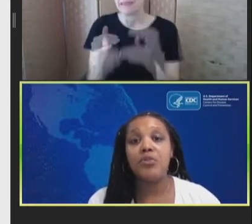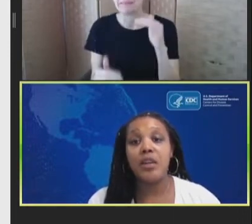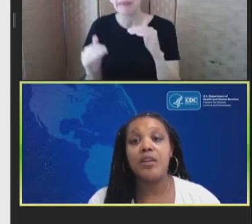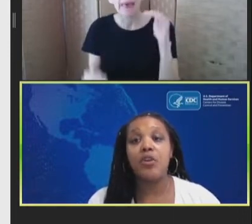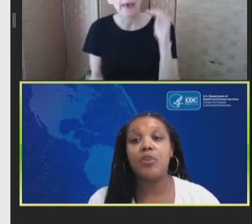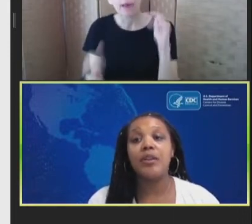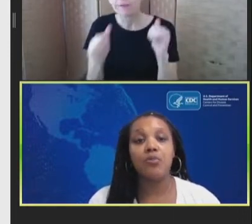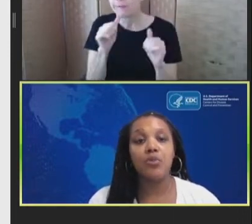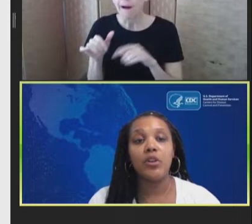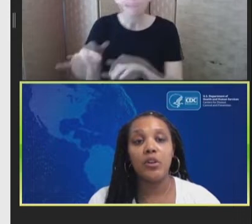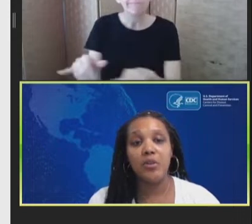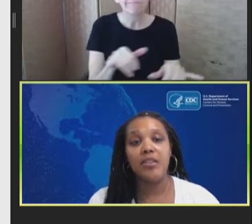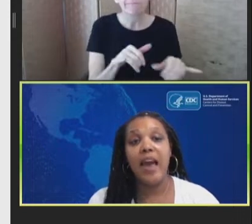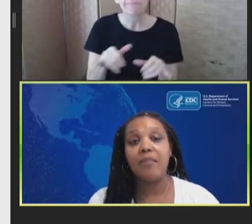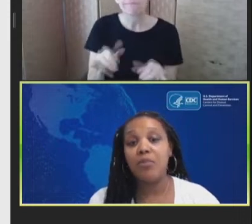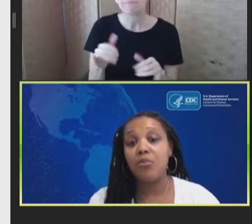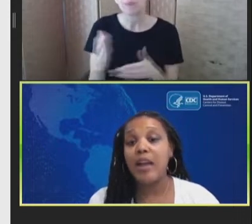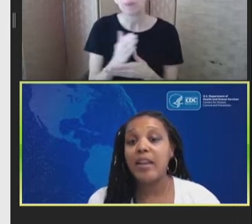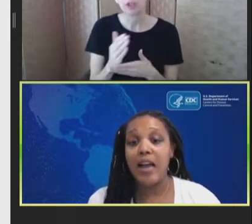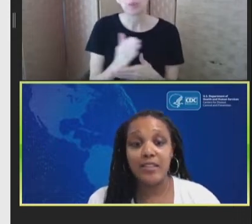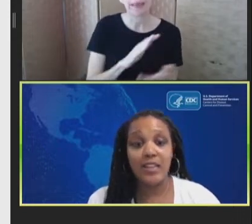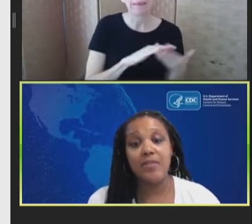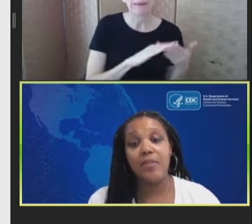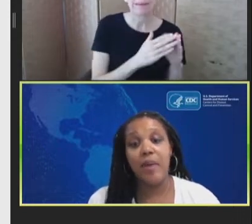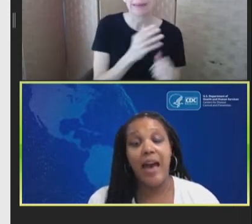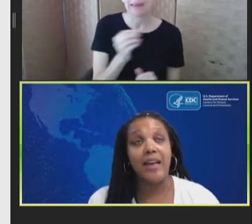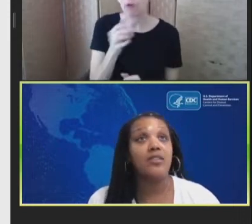between urban and rural communities had been recognized in the past.